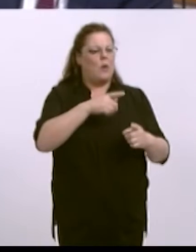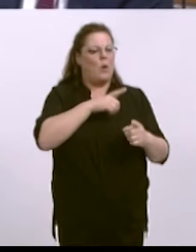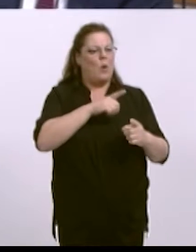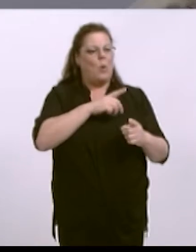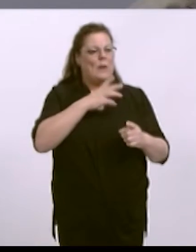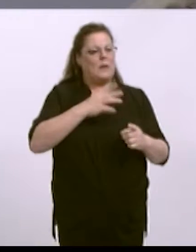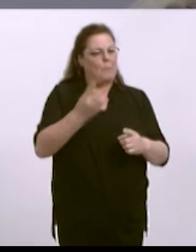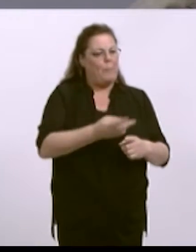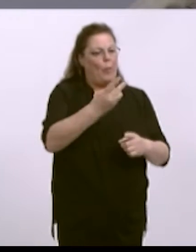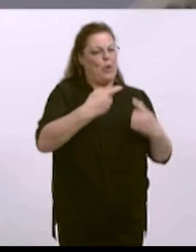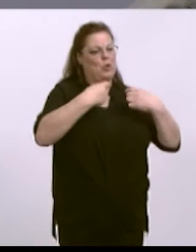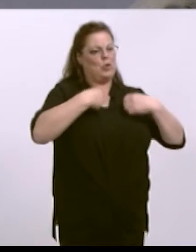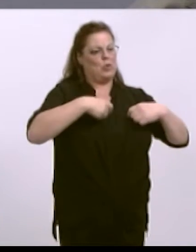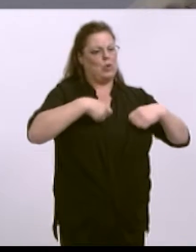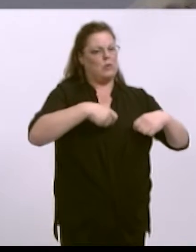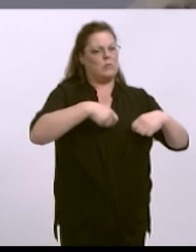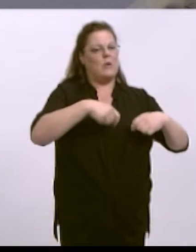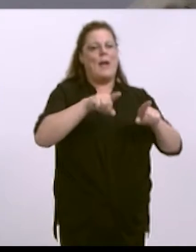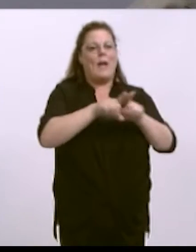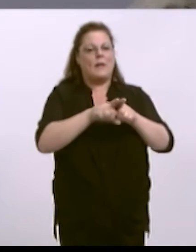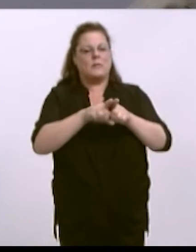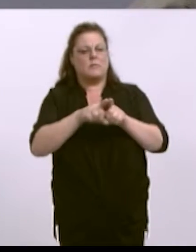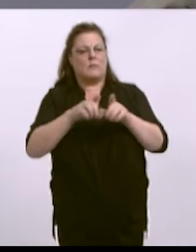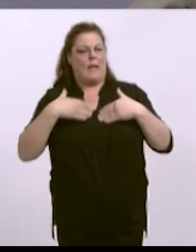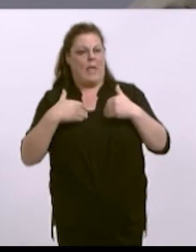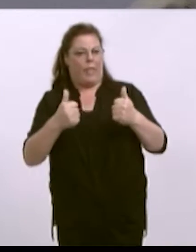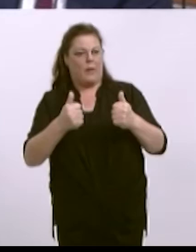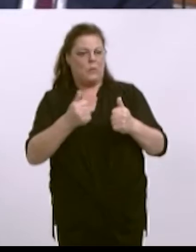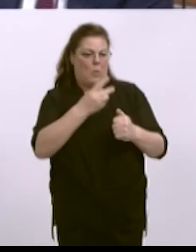together. Thatís why weíve protected budgets in Wales and will continue to do so.